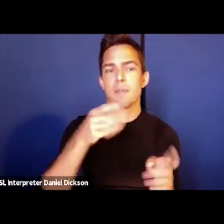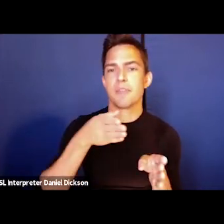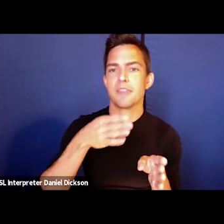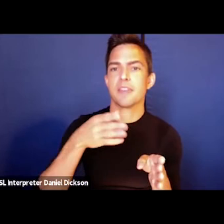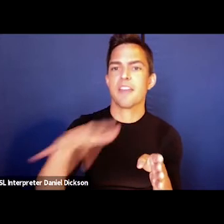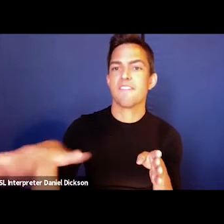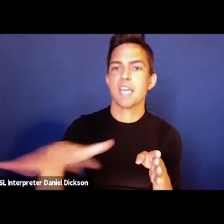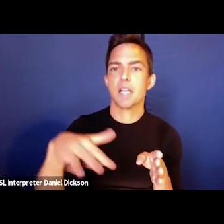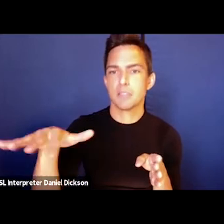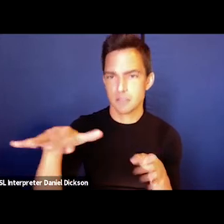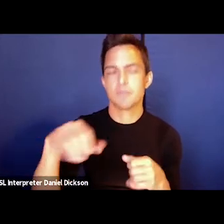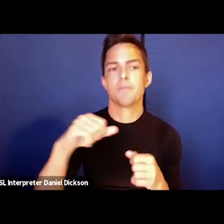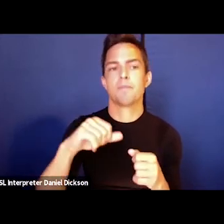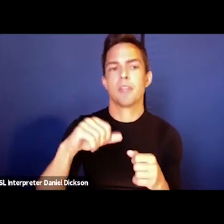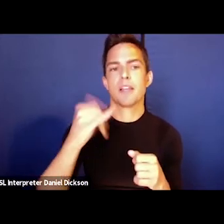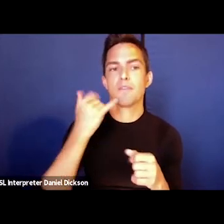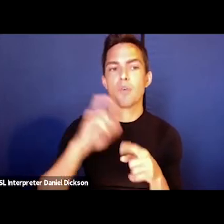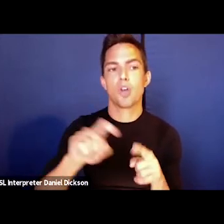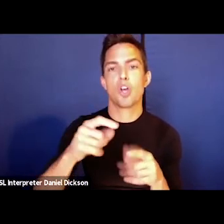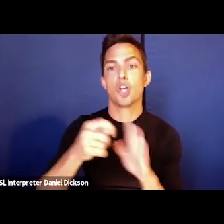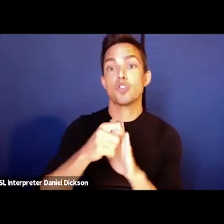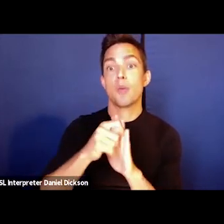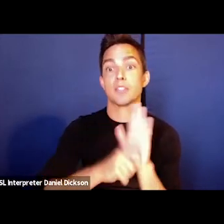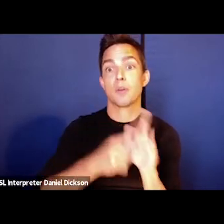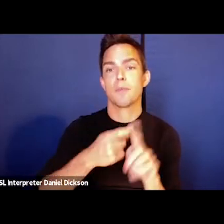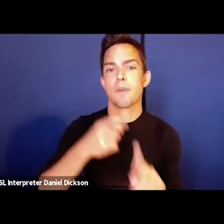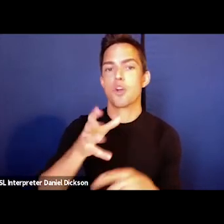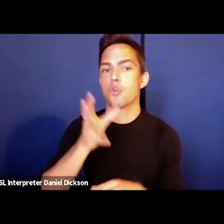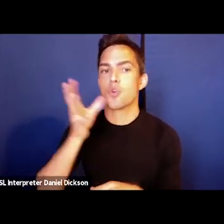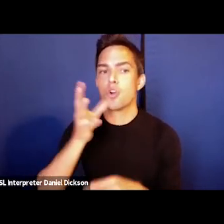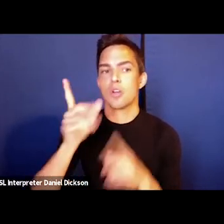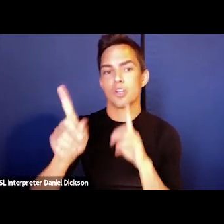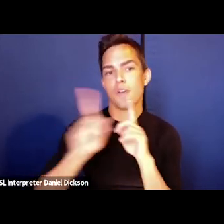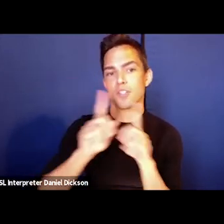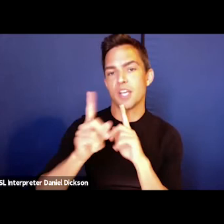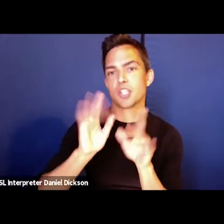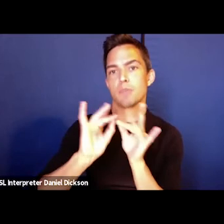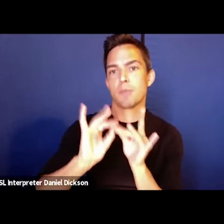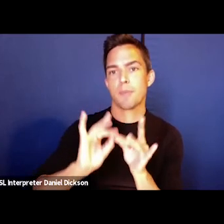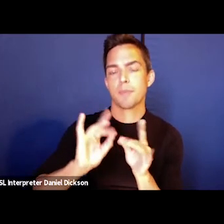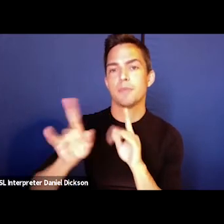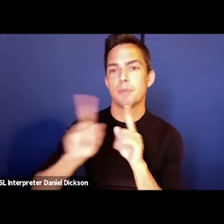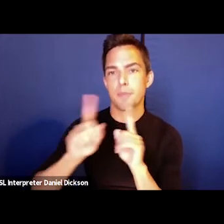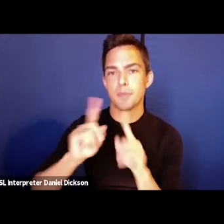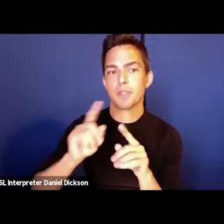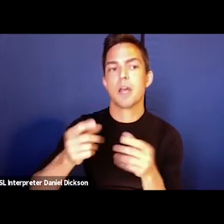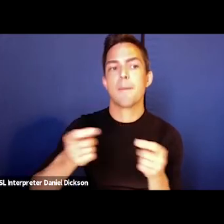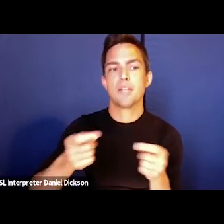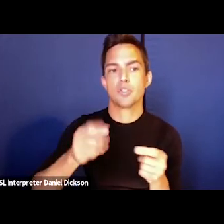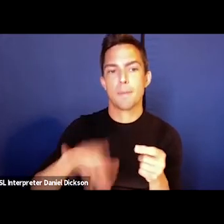phone call transcripts from rural conversations that were administered by the Association of